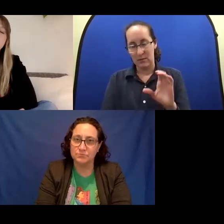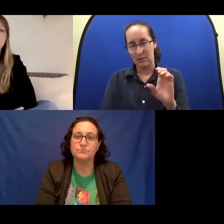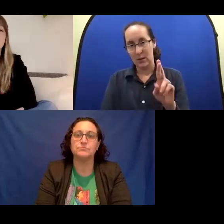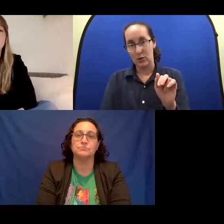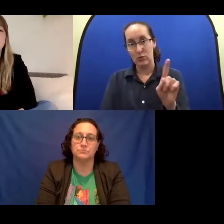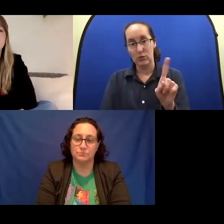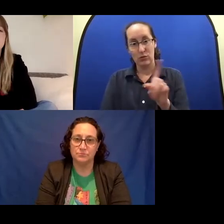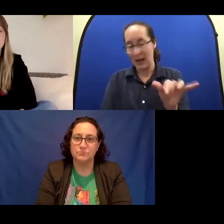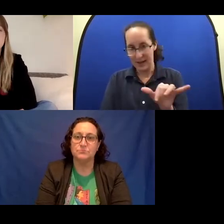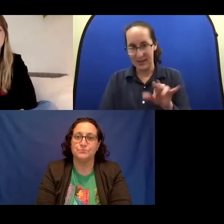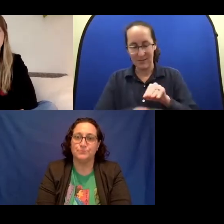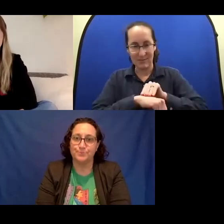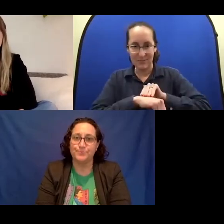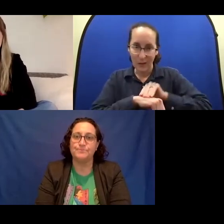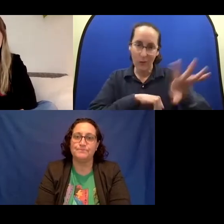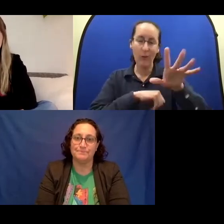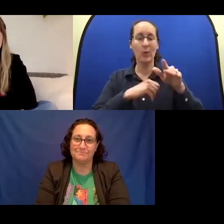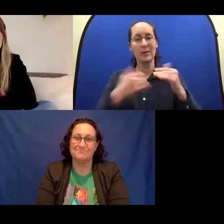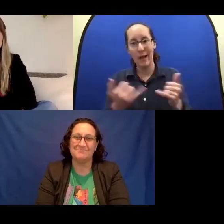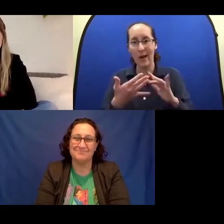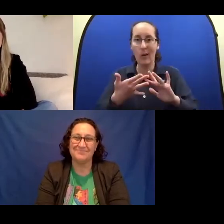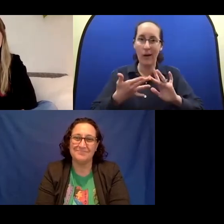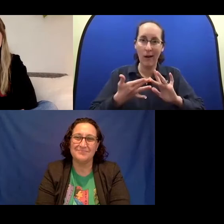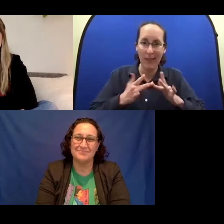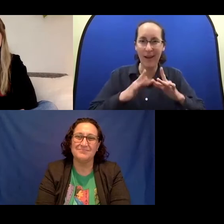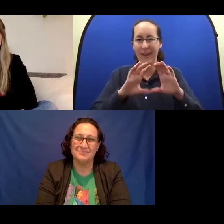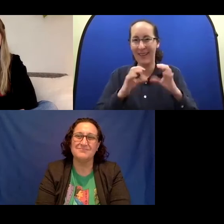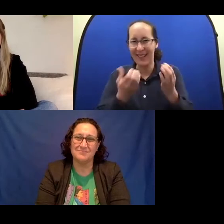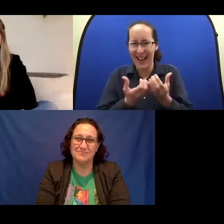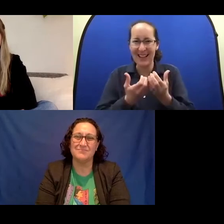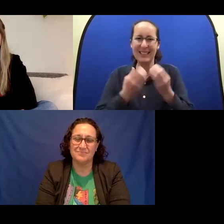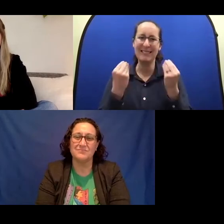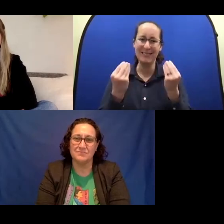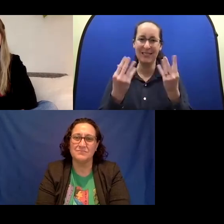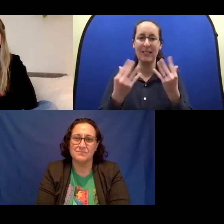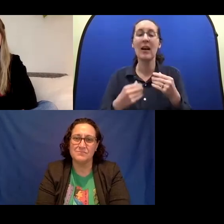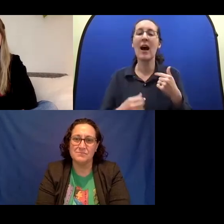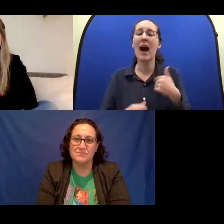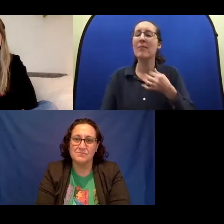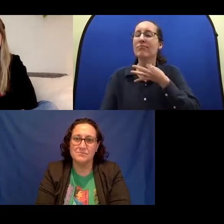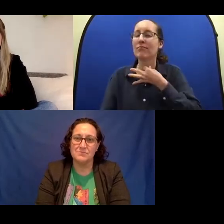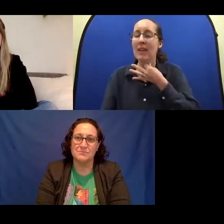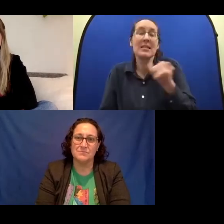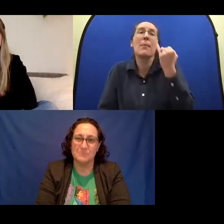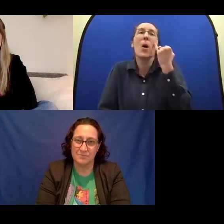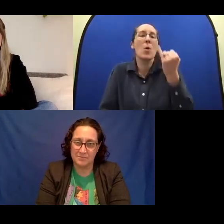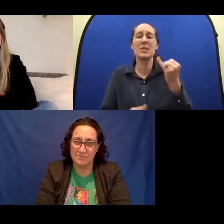but in ideal circumstances, are there any courses you would love to see added to the ASL program